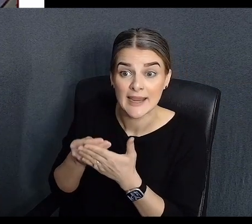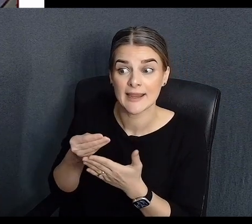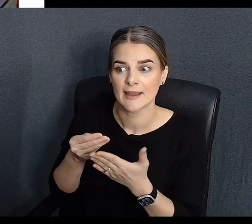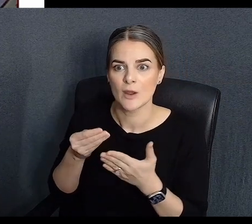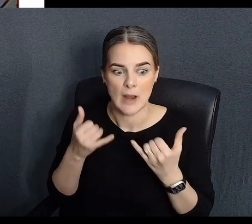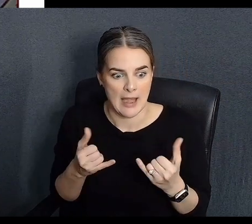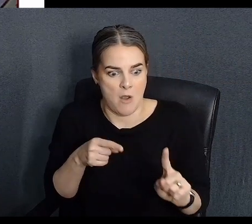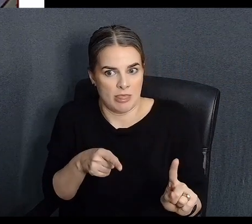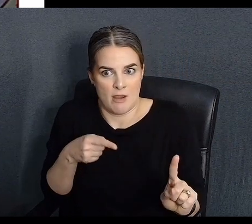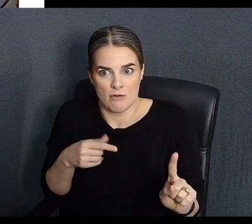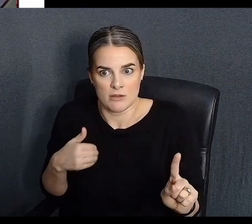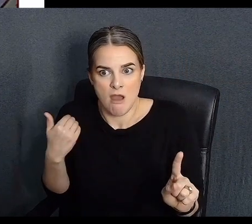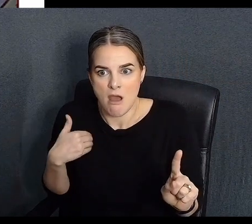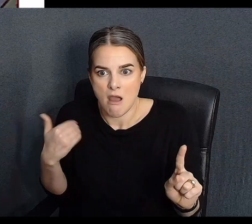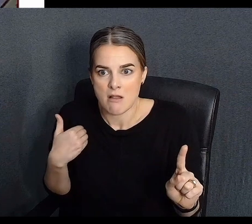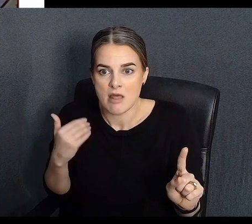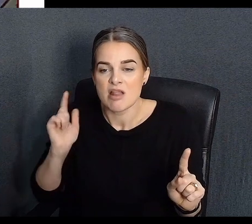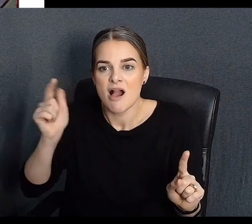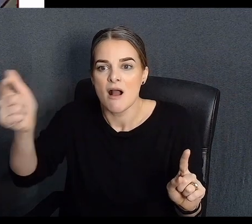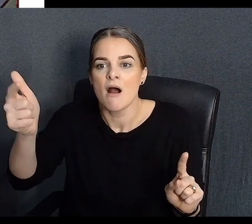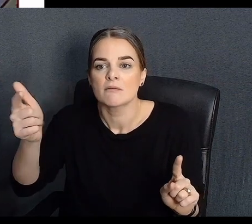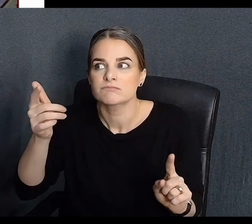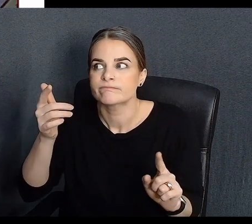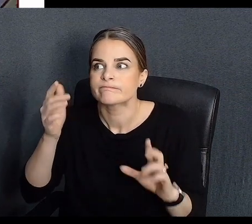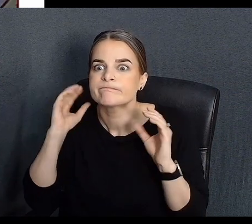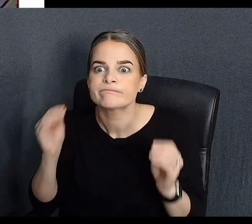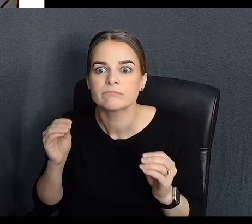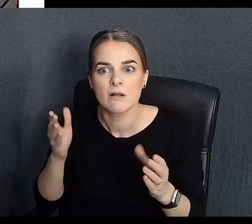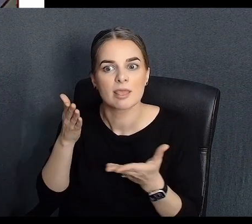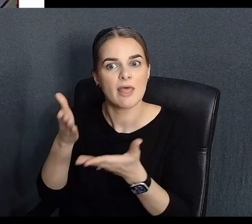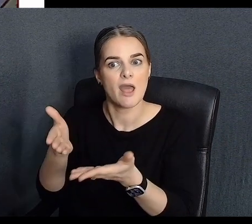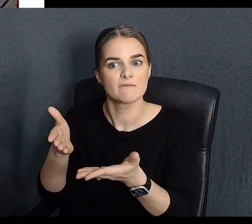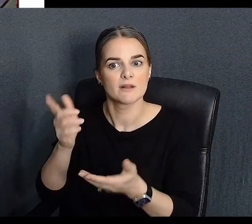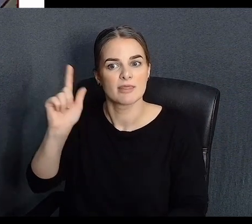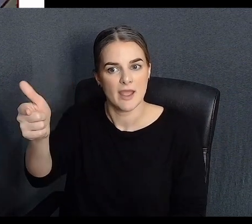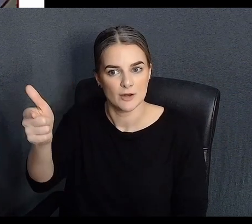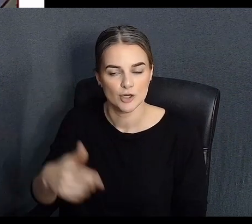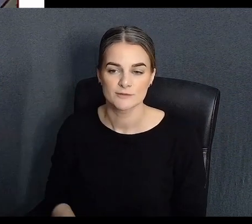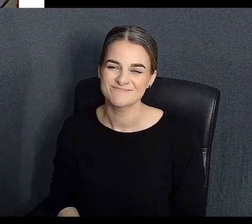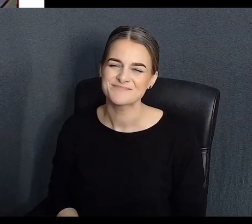and then have nothing left over for later. Of course, there's always loopholes and exceptions